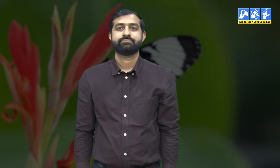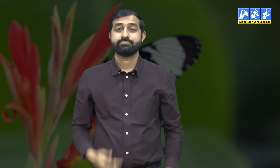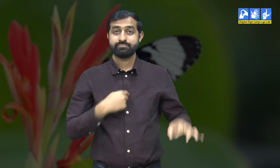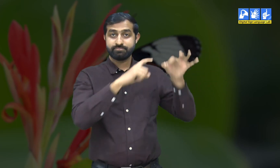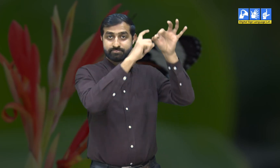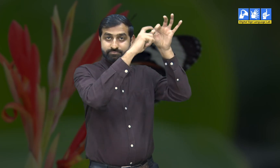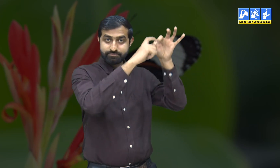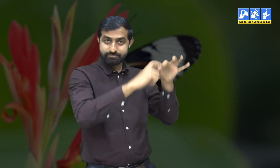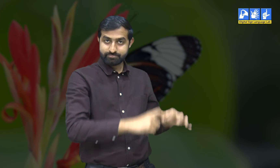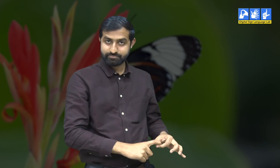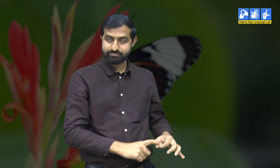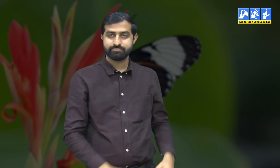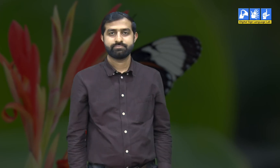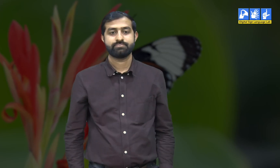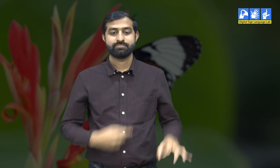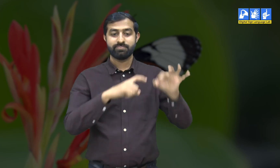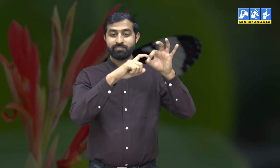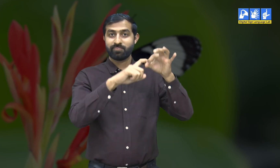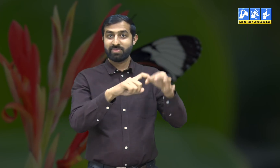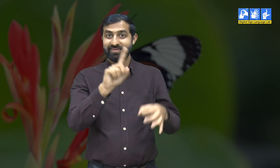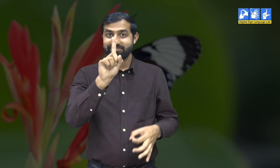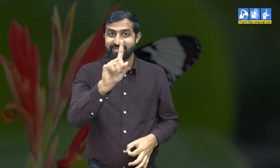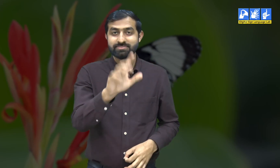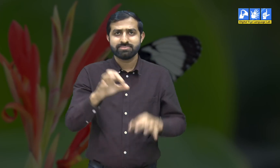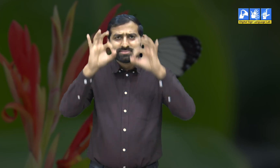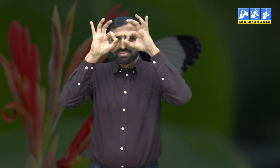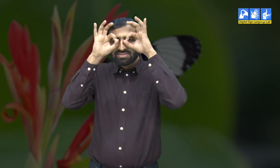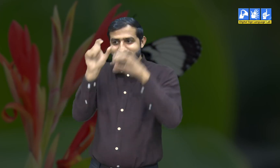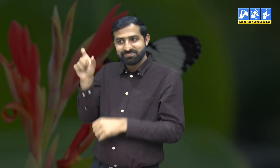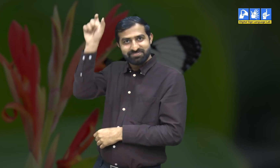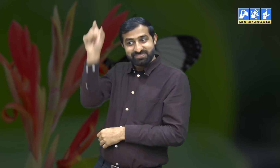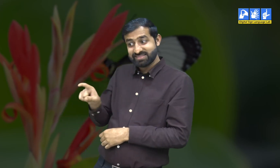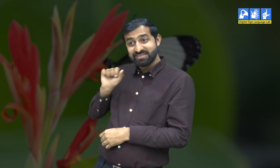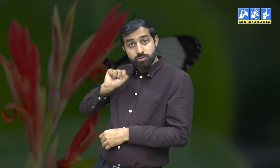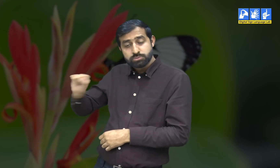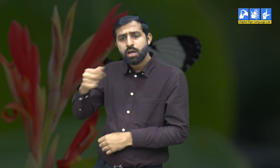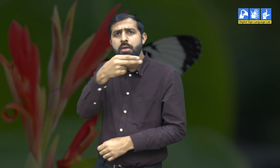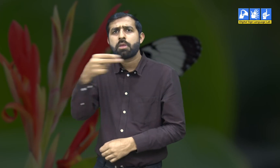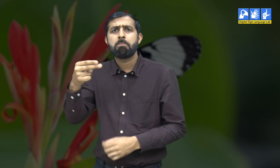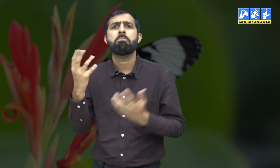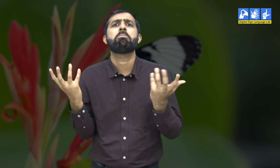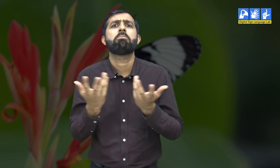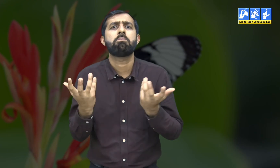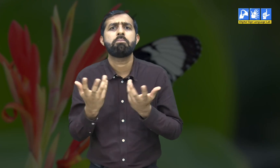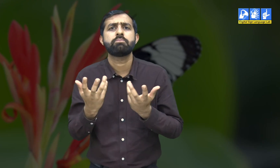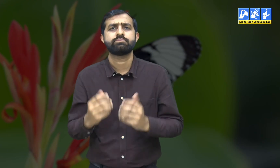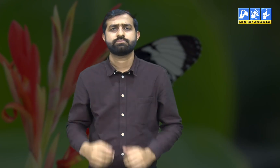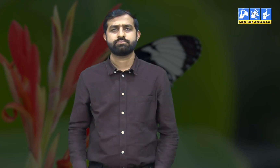Questions Q1. In this chapter, what was the name of the scientist?